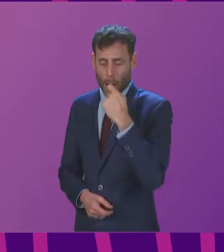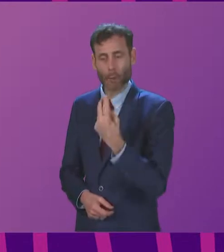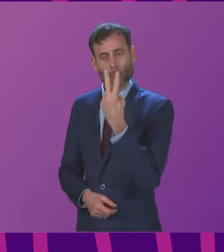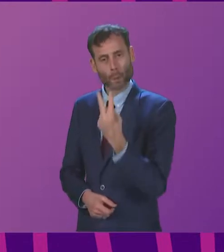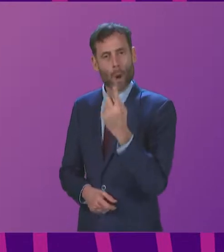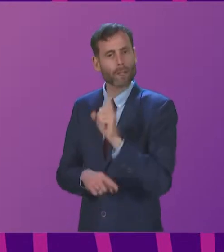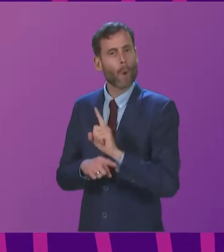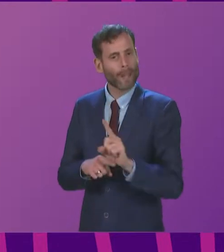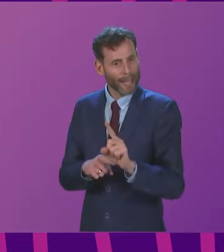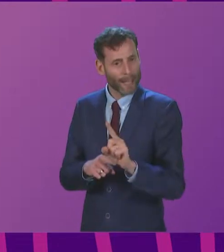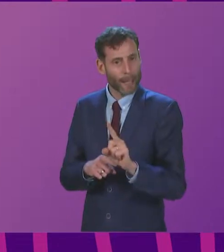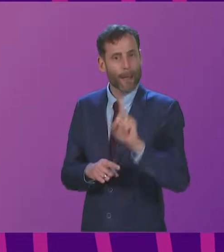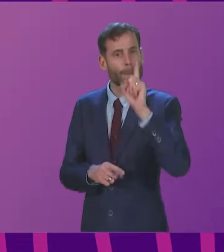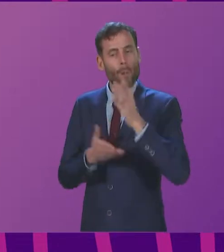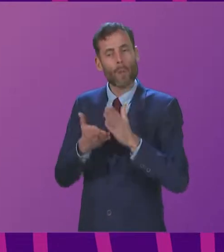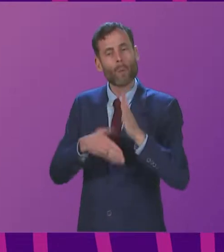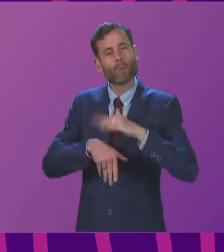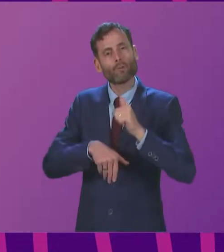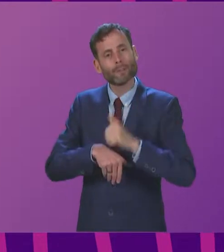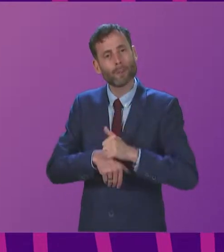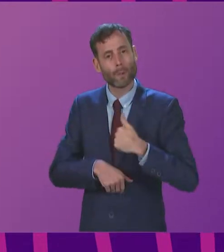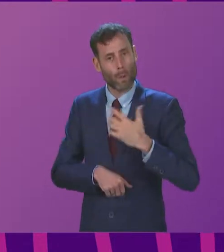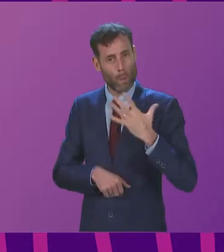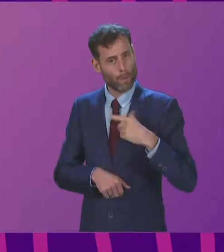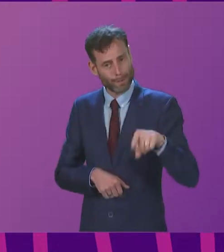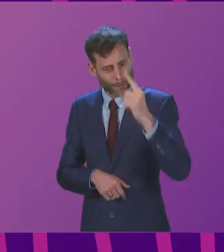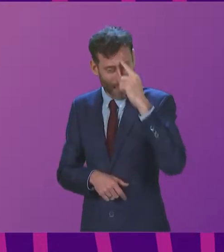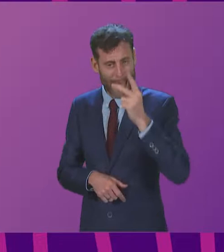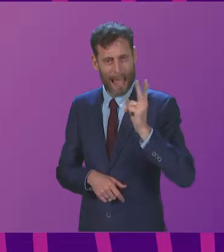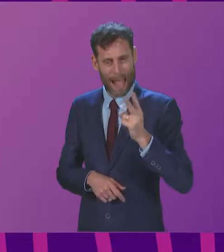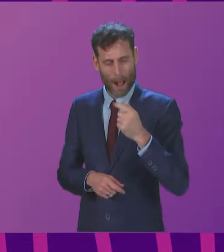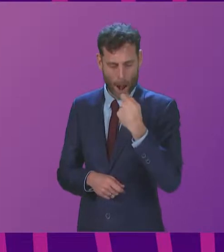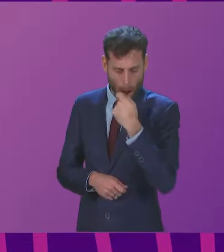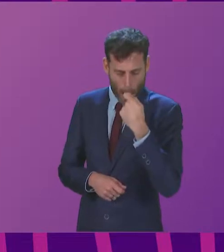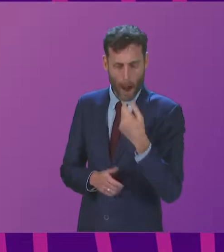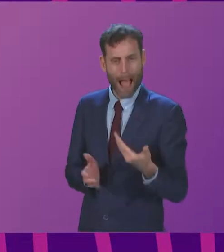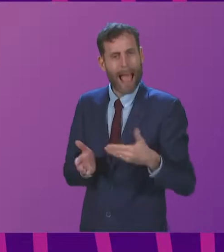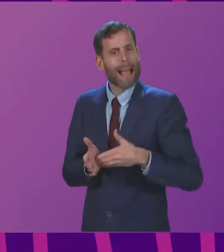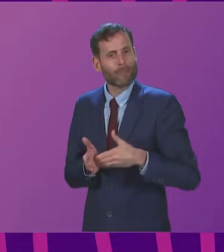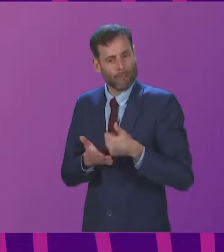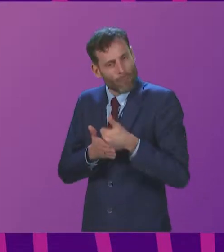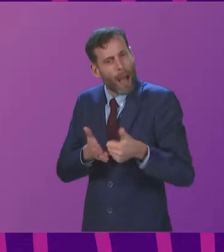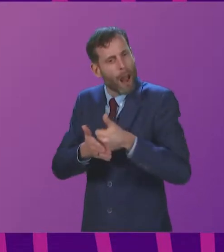over the festive period, we are asking for extra effort, so this next request is vitally important.